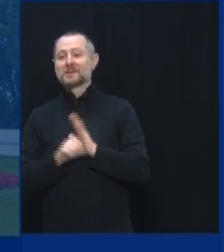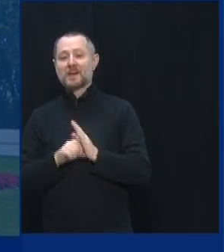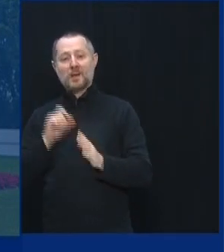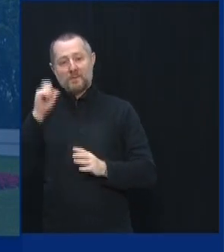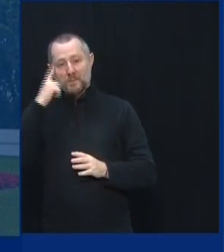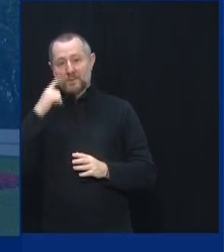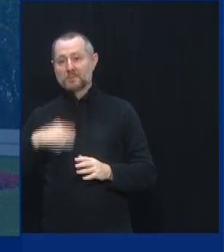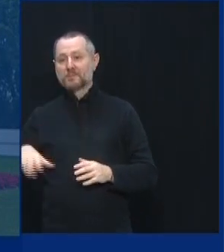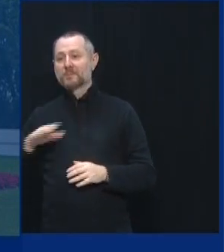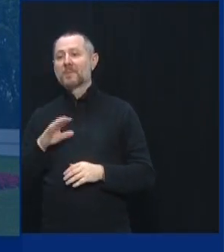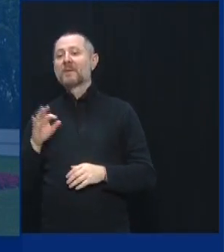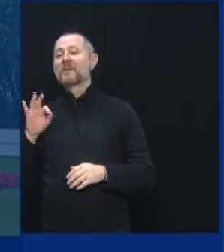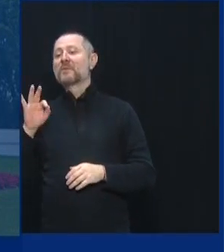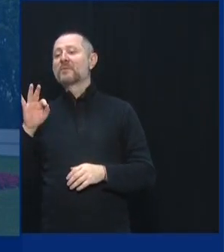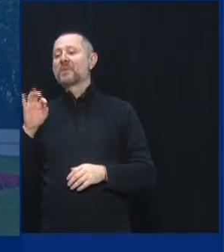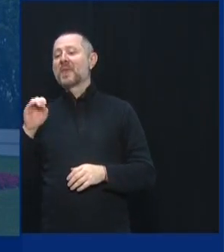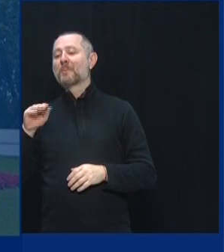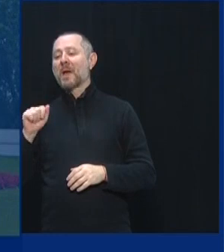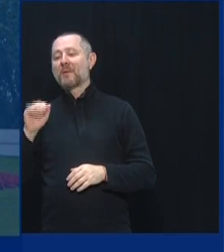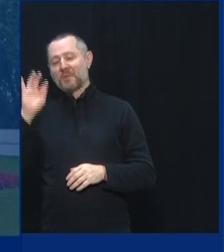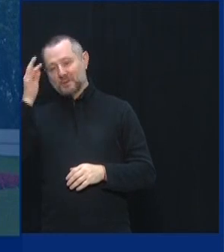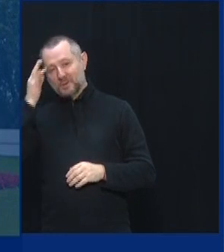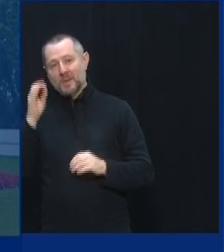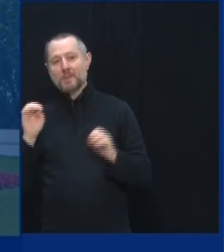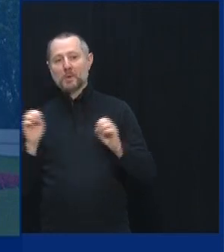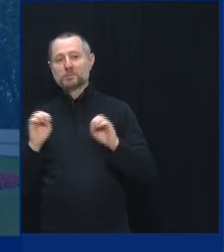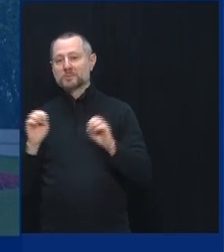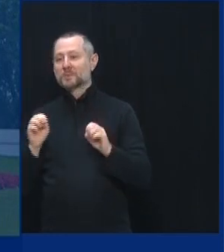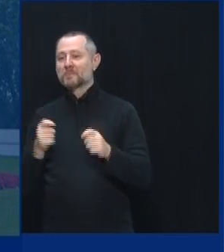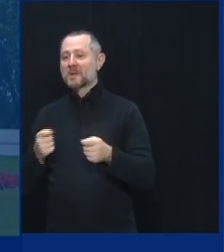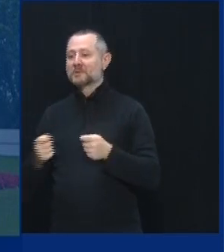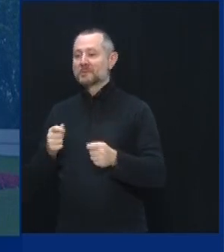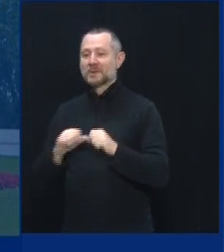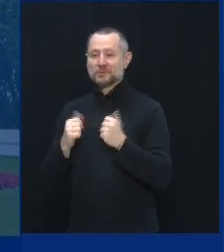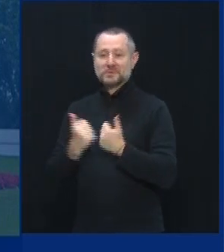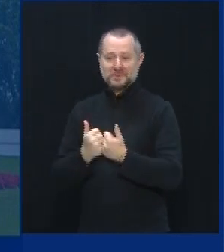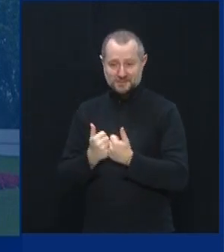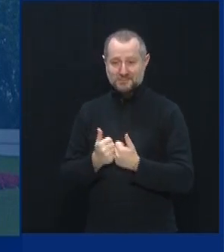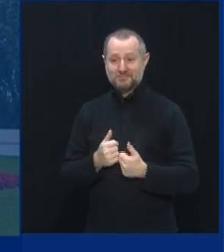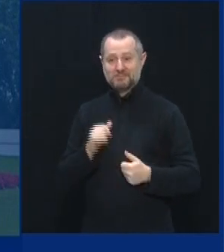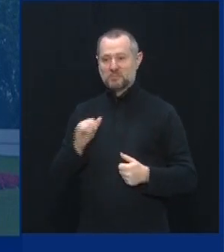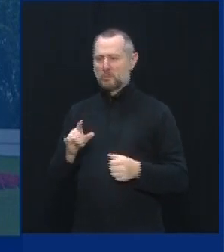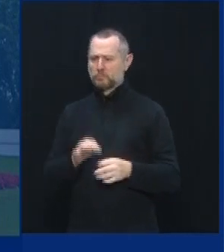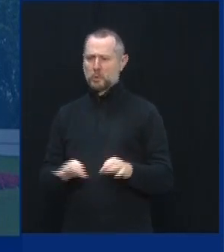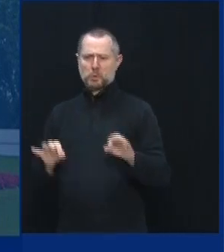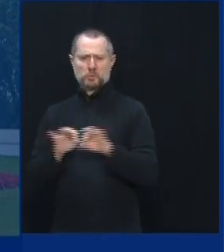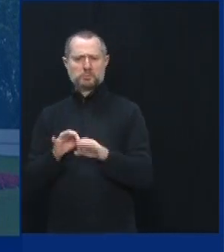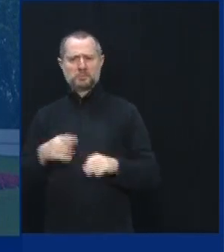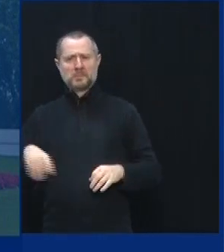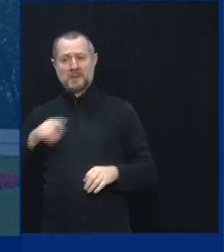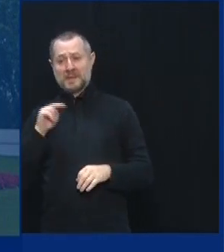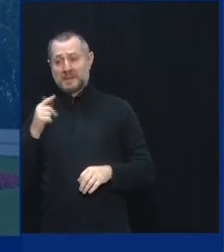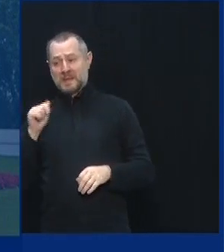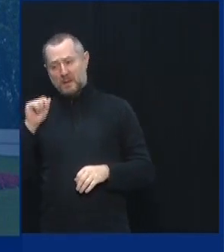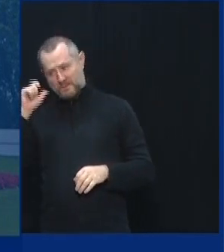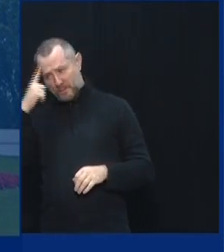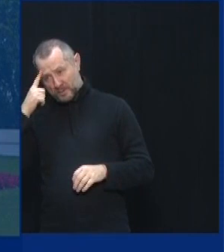THE WHITE HOUSE IS ALSO GOING TO REIMBURSE THE STATE GOVERNMENT FOR FEMA REIMBURSEMENT, THE